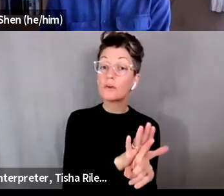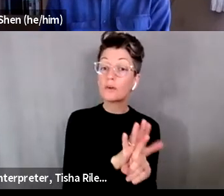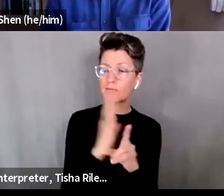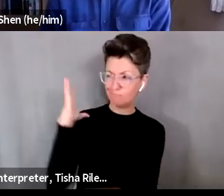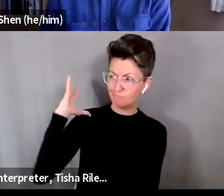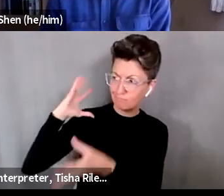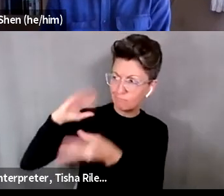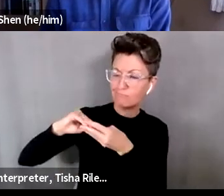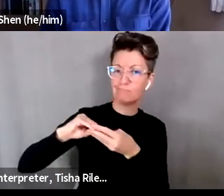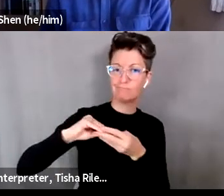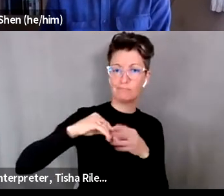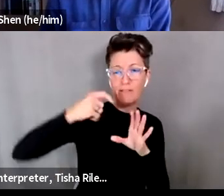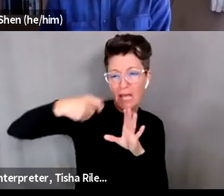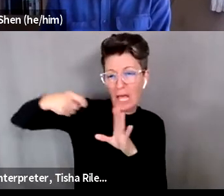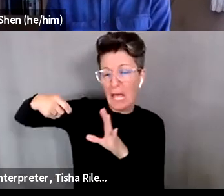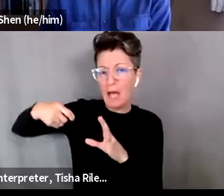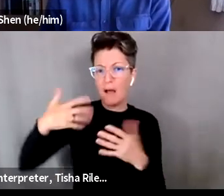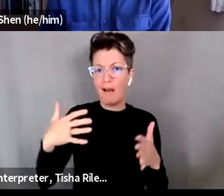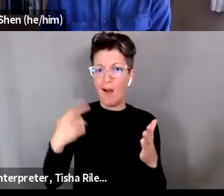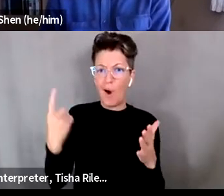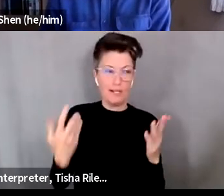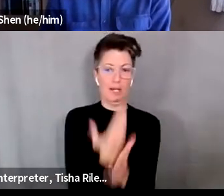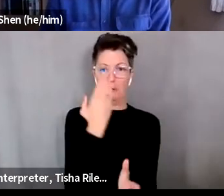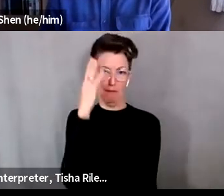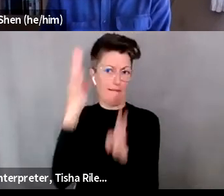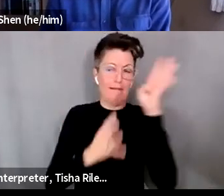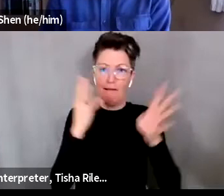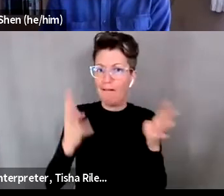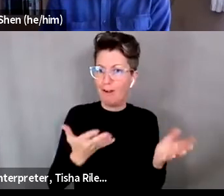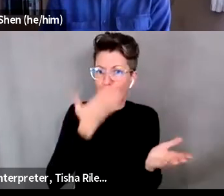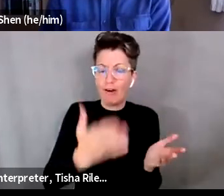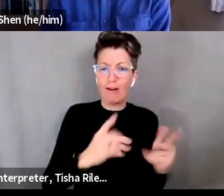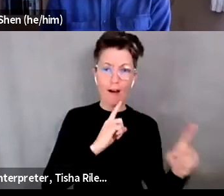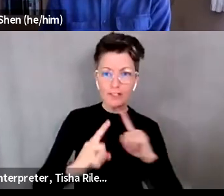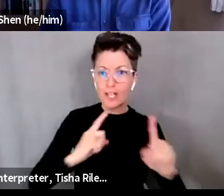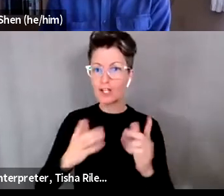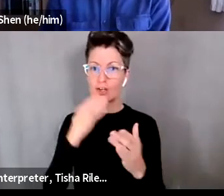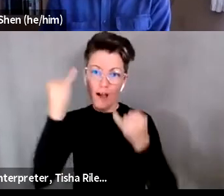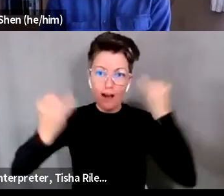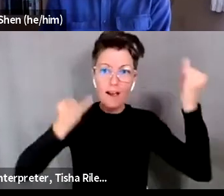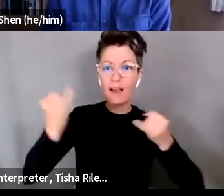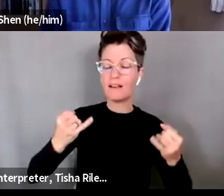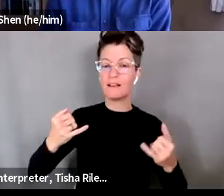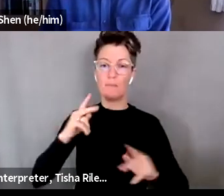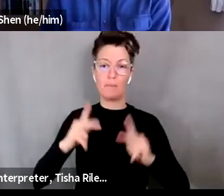in initiating and catalyzing conversations that hadn't yet been had , you know?